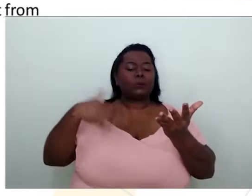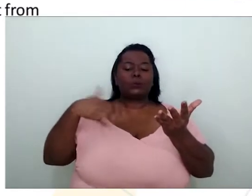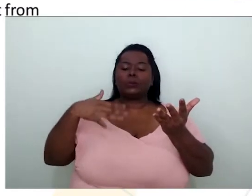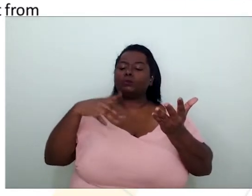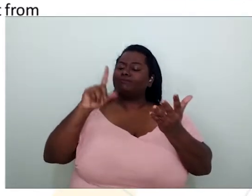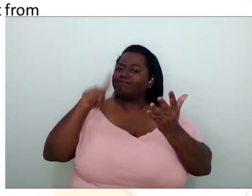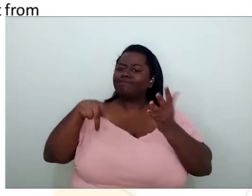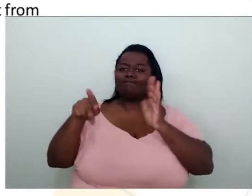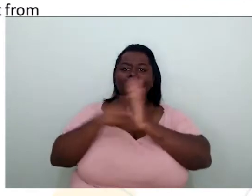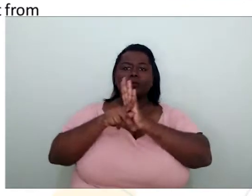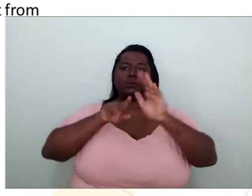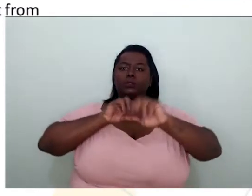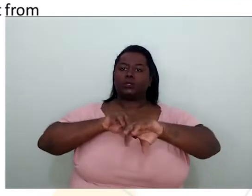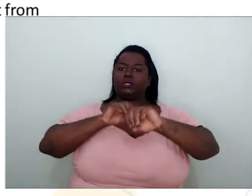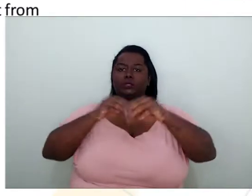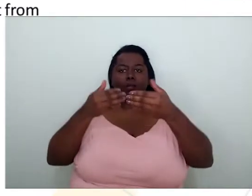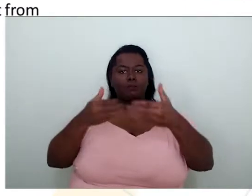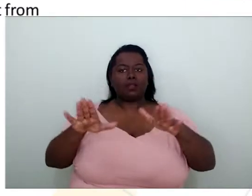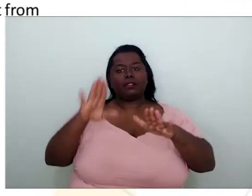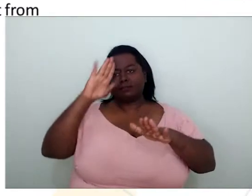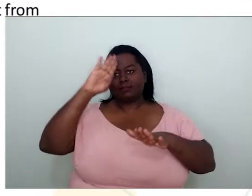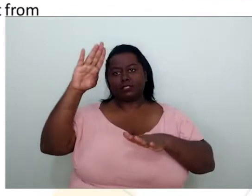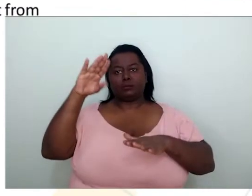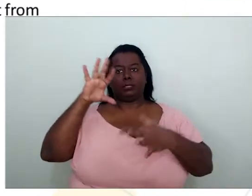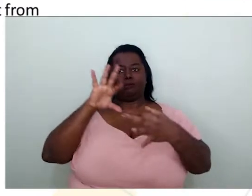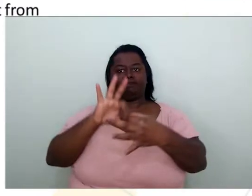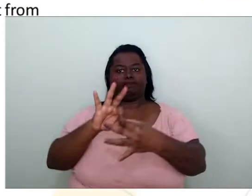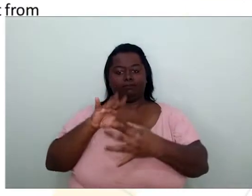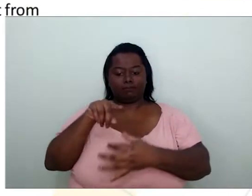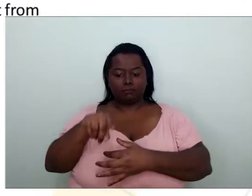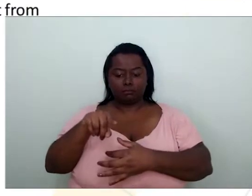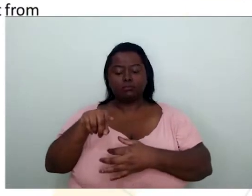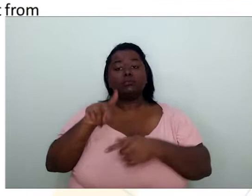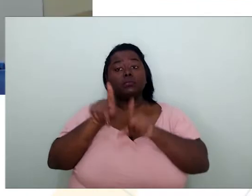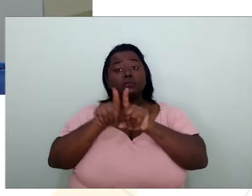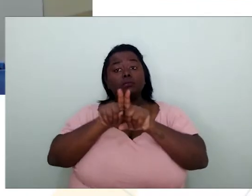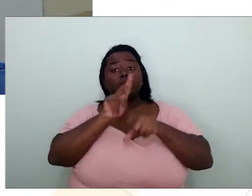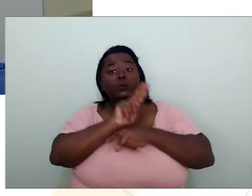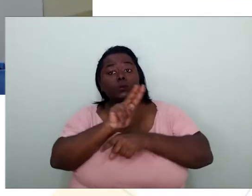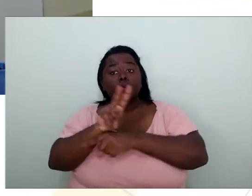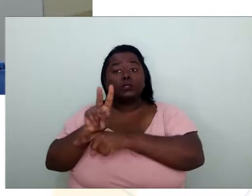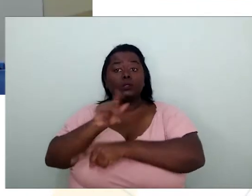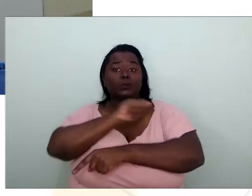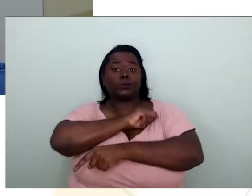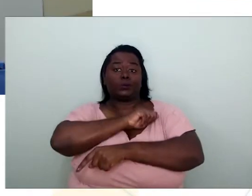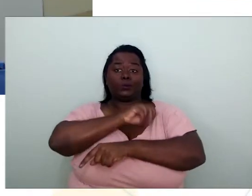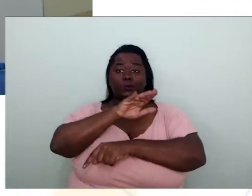open education a duty of care for the students you know and the educational